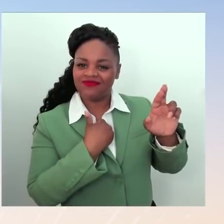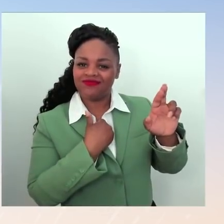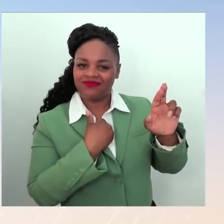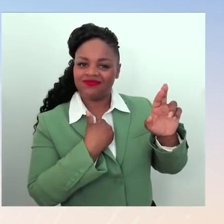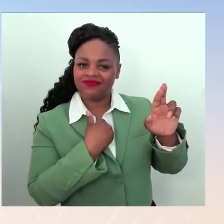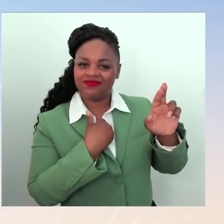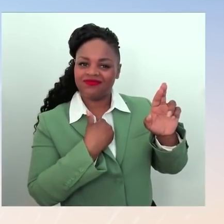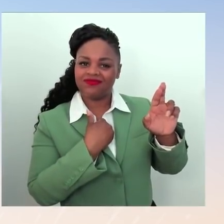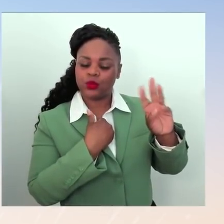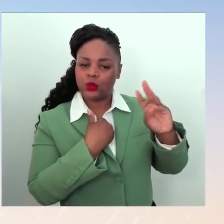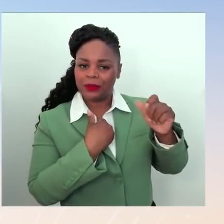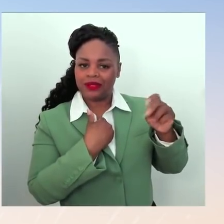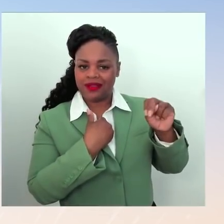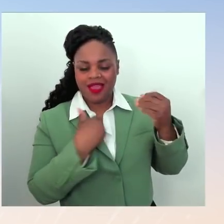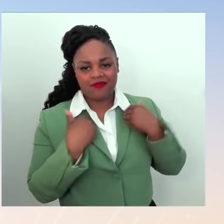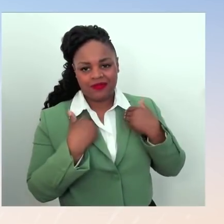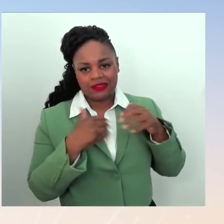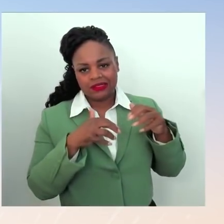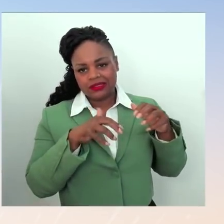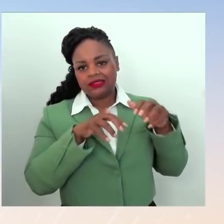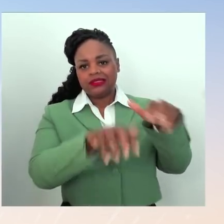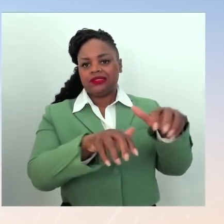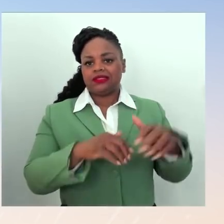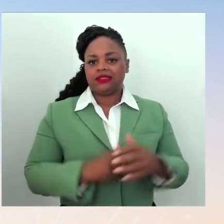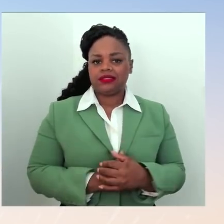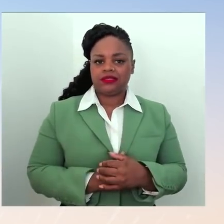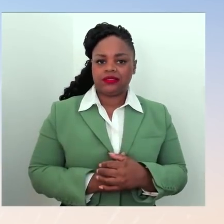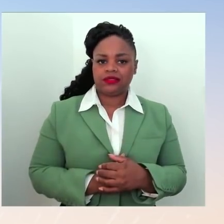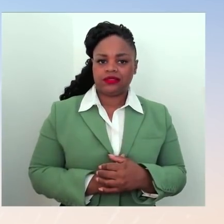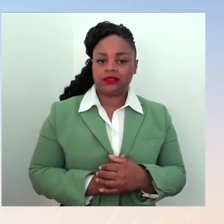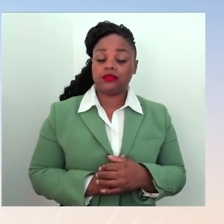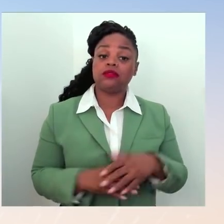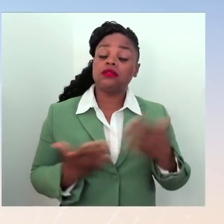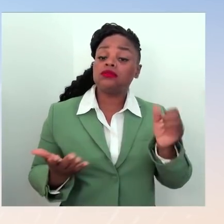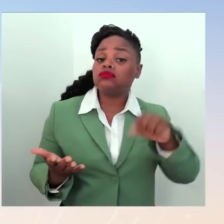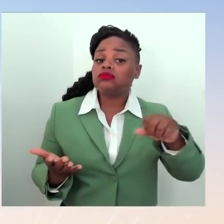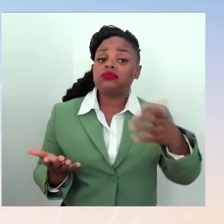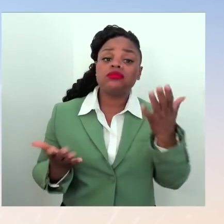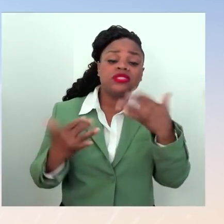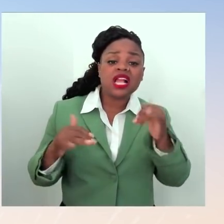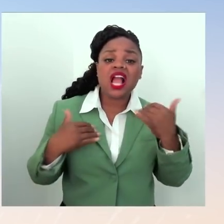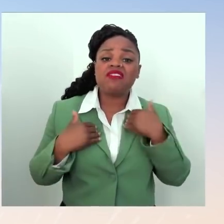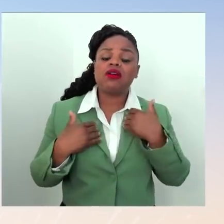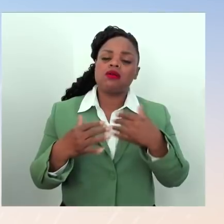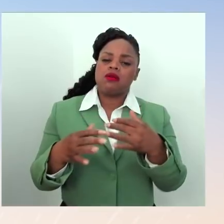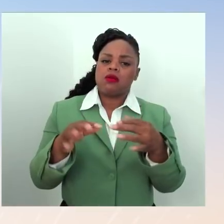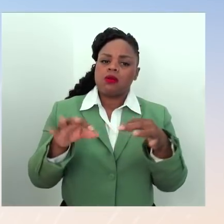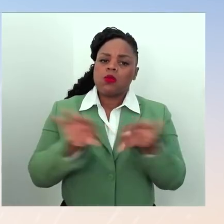There are still important components to work through. But certainly, the discussion of oil is a part of that,